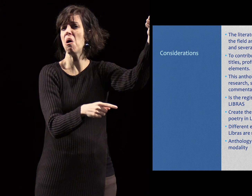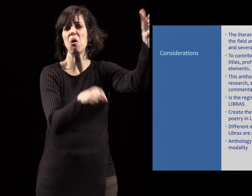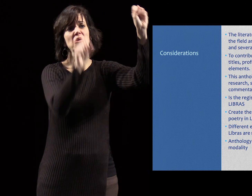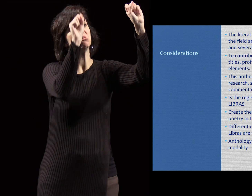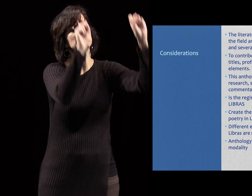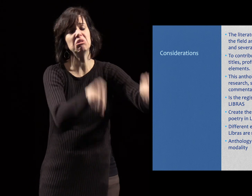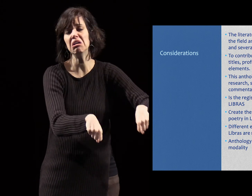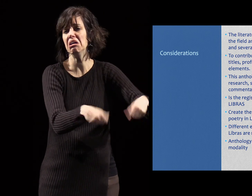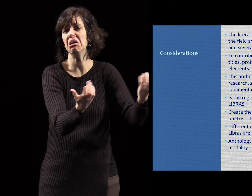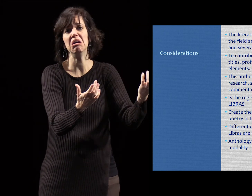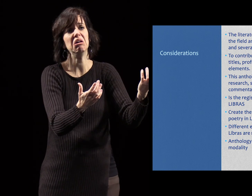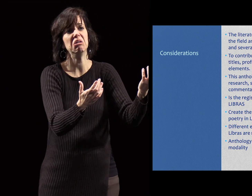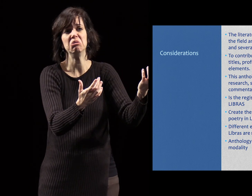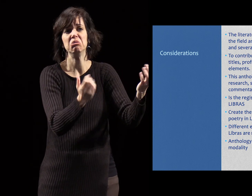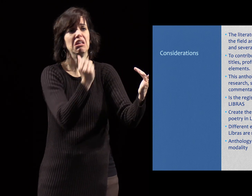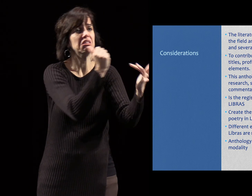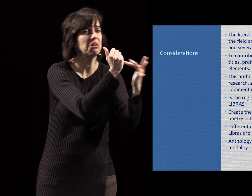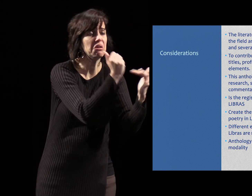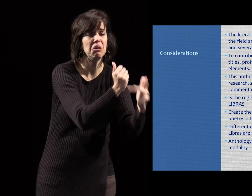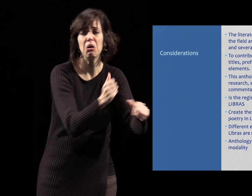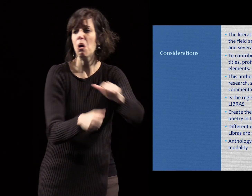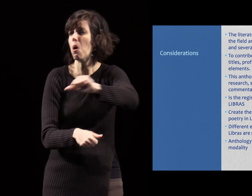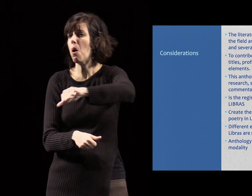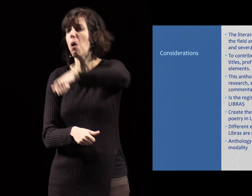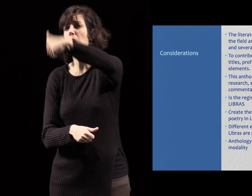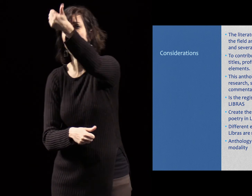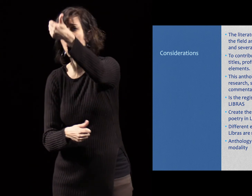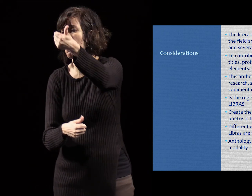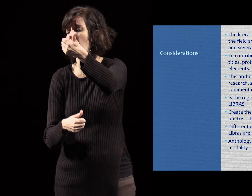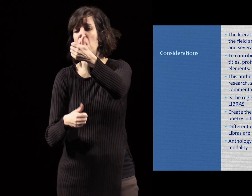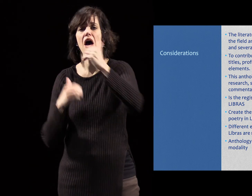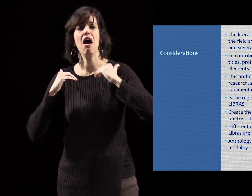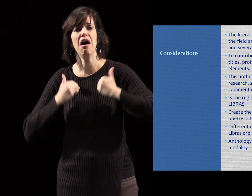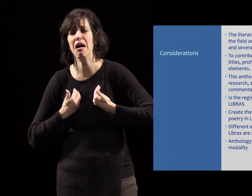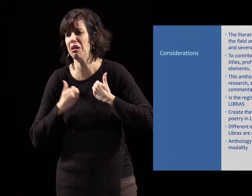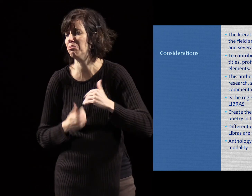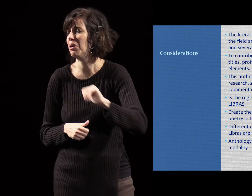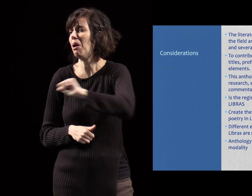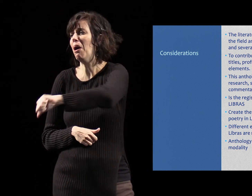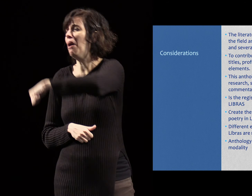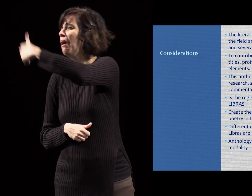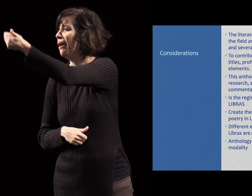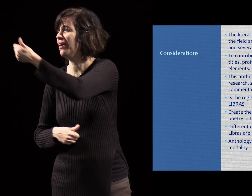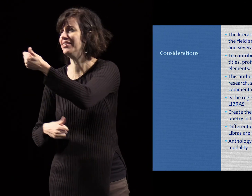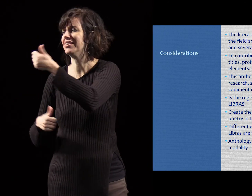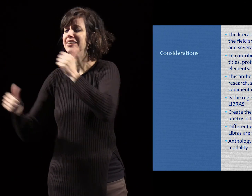All of you can pursue your own personal interests, whether it be, technology, animals,